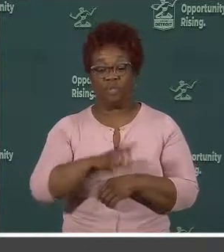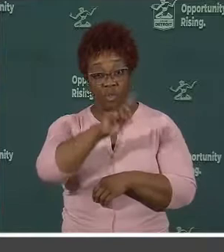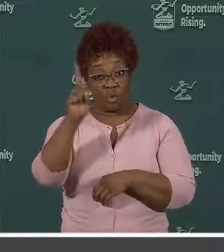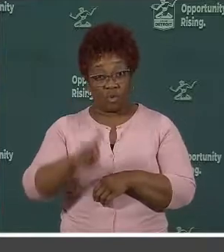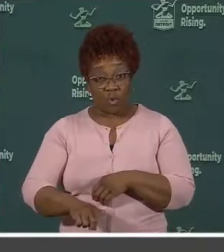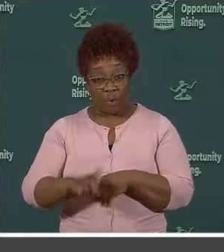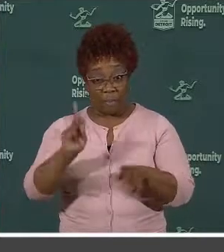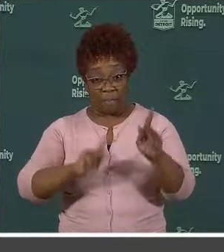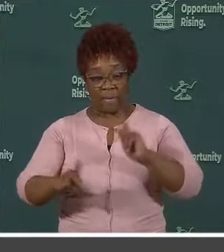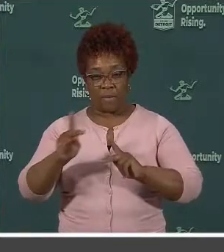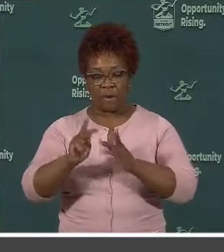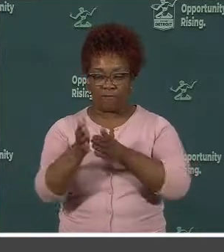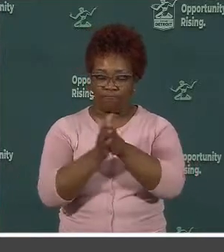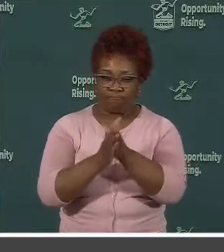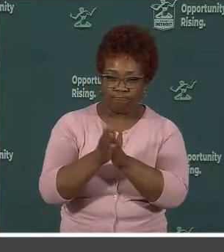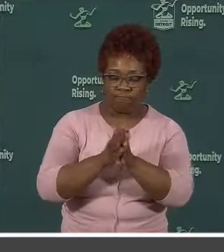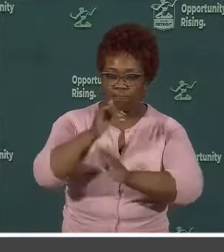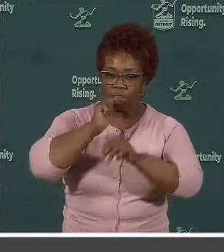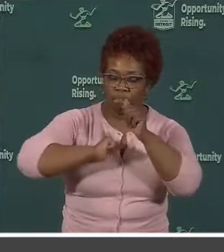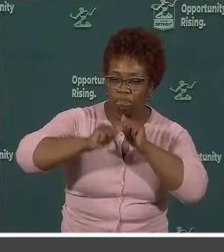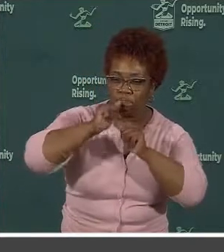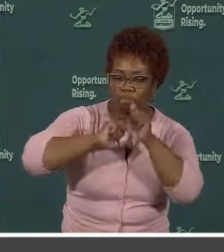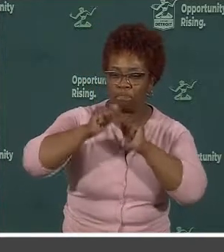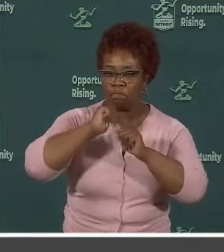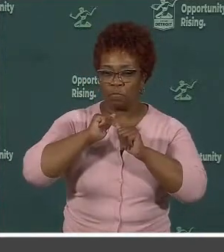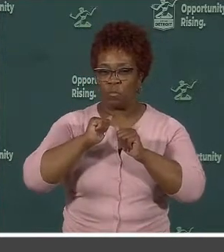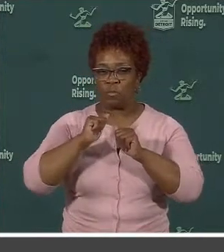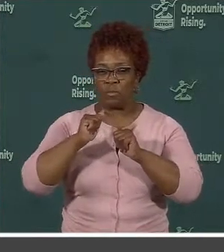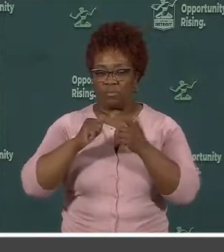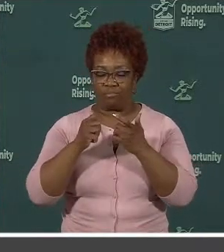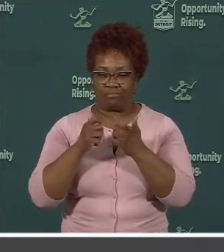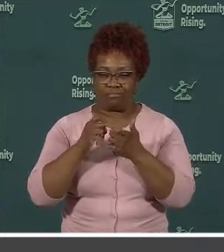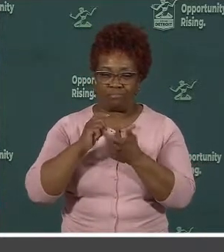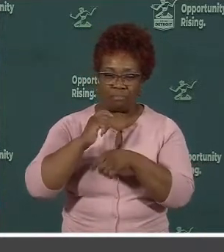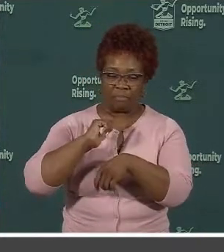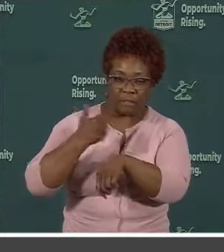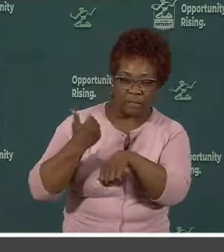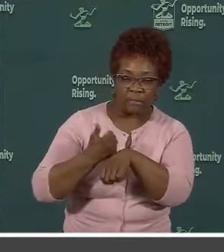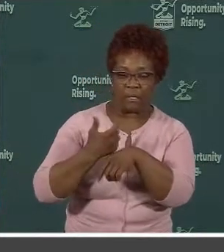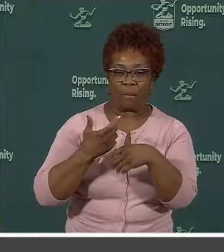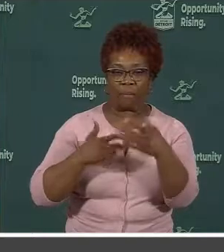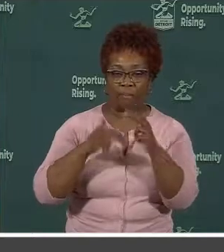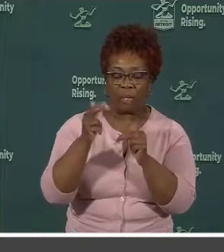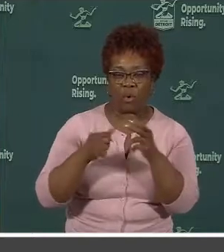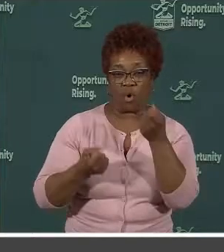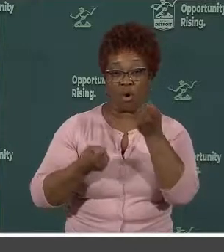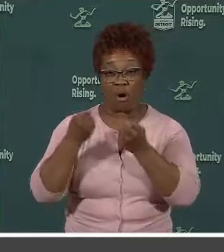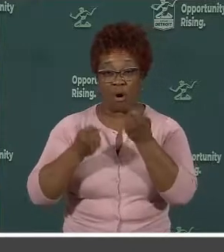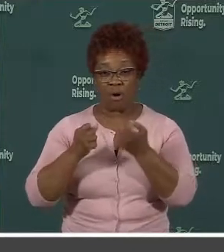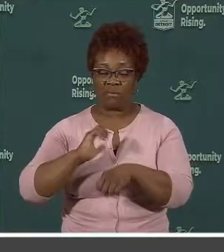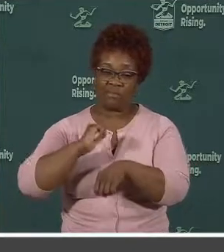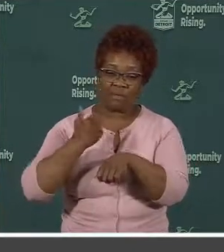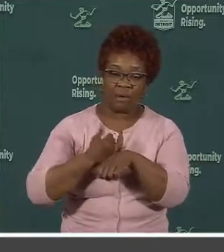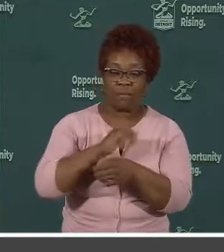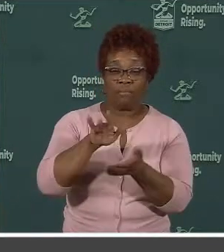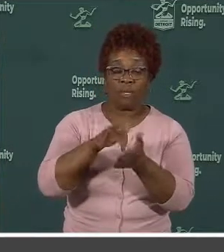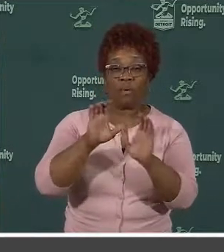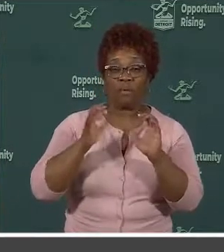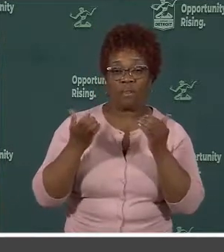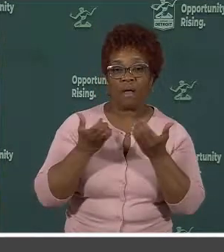WHO PUT THE WORLD ON WHEELS PEOPLE WHO BUILT THE MIDDLE CLASS THROUGH THE UNION MOVEMENT AND PEOPLE WHO LED THE FIGHT FOR CIVIL RIGHTS AND